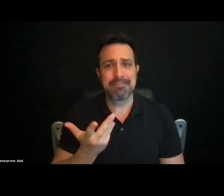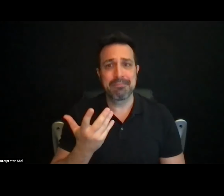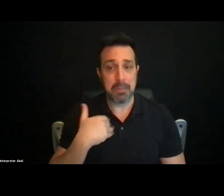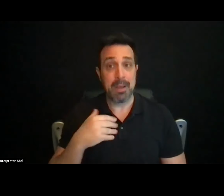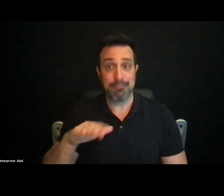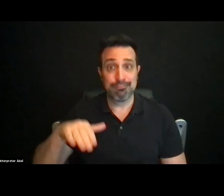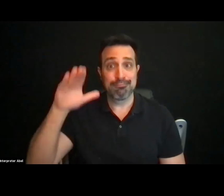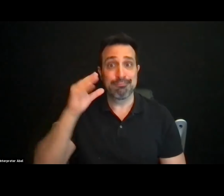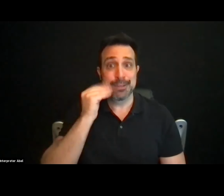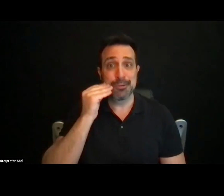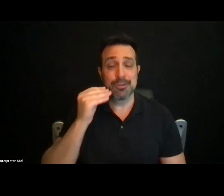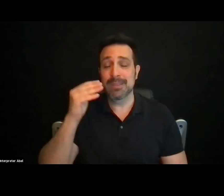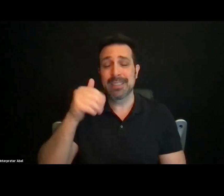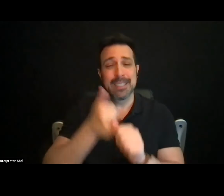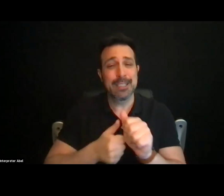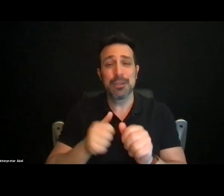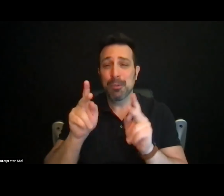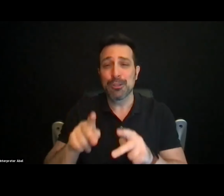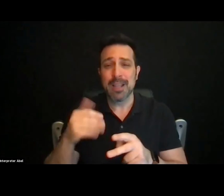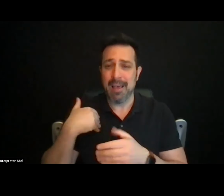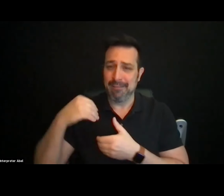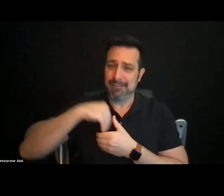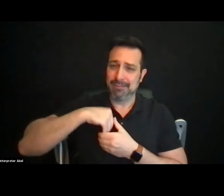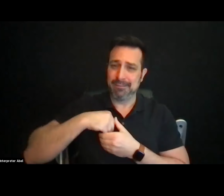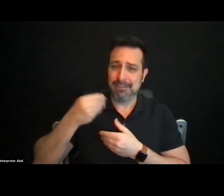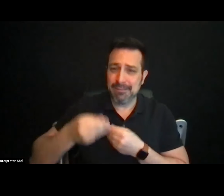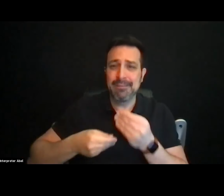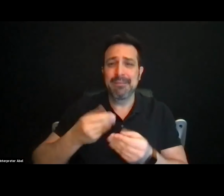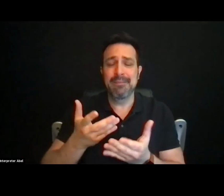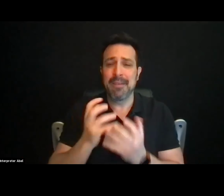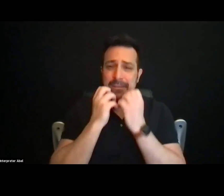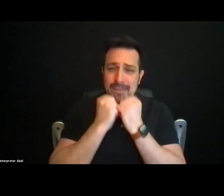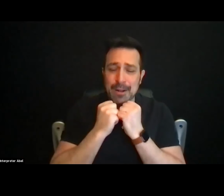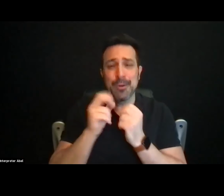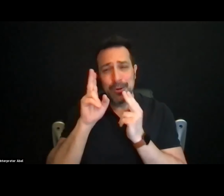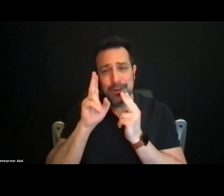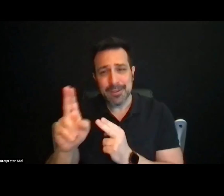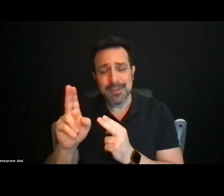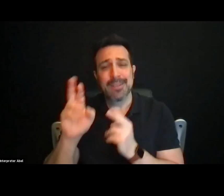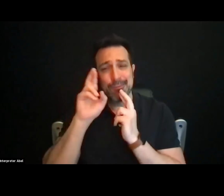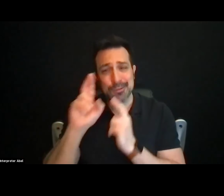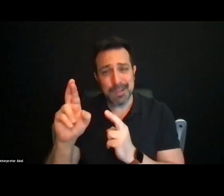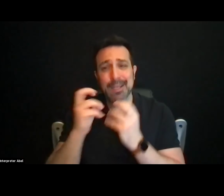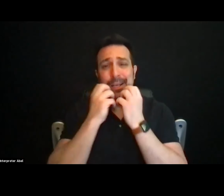supported us with their kindnesses and helped shield us from harms. From my lived experience, I know that each and